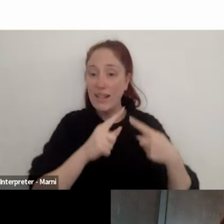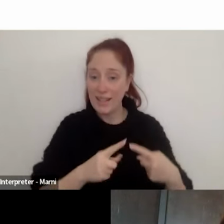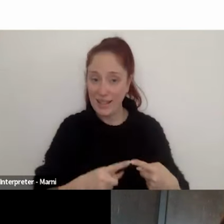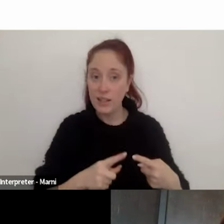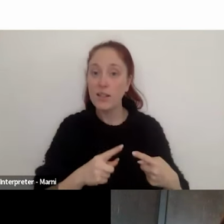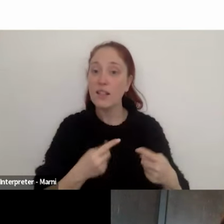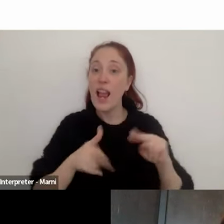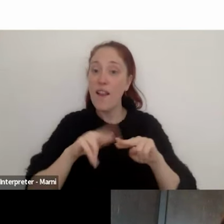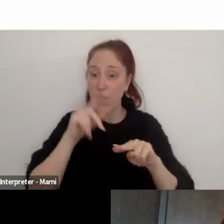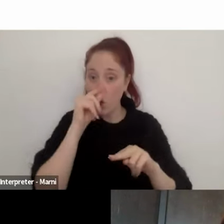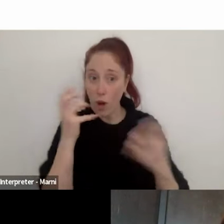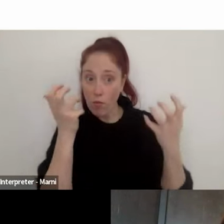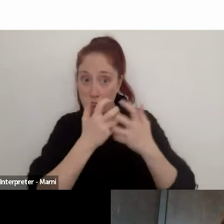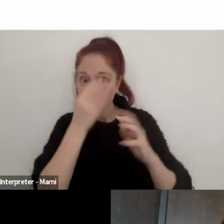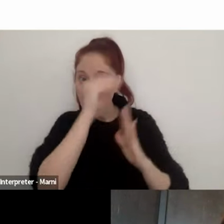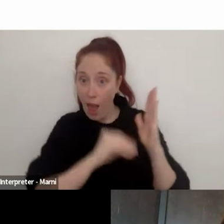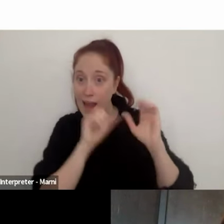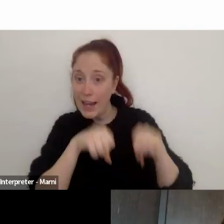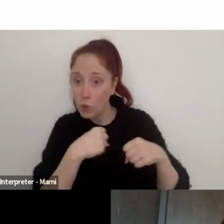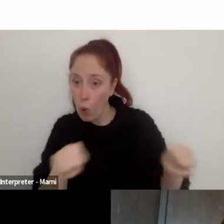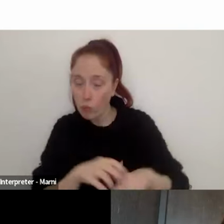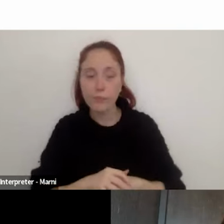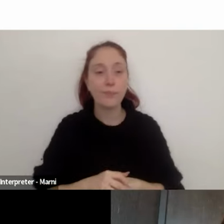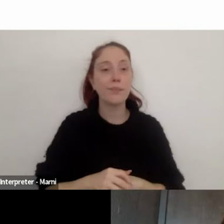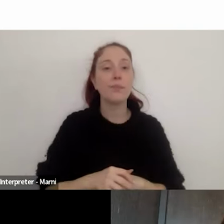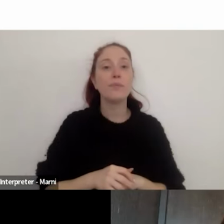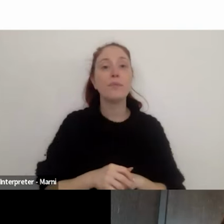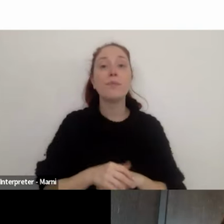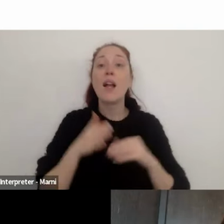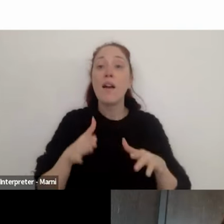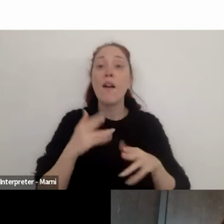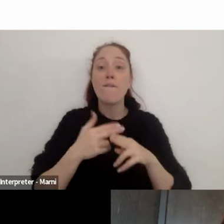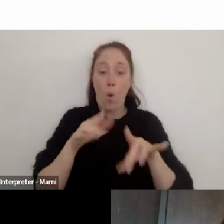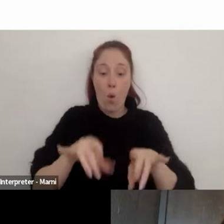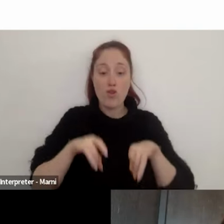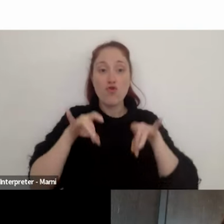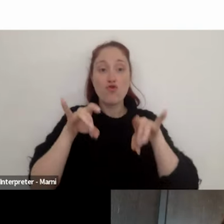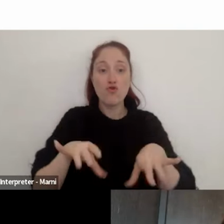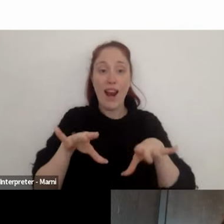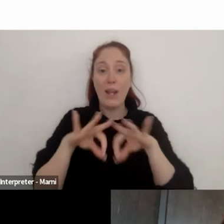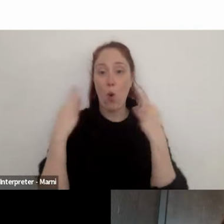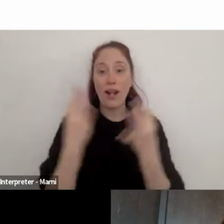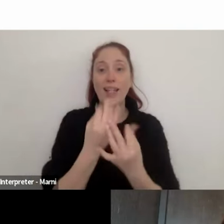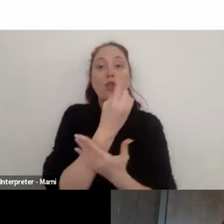will see in the guidelines, these are open only to organisations. There is a significant amount